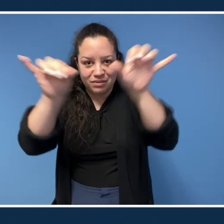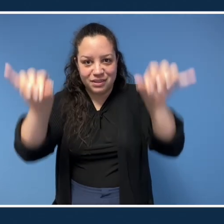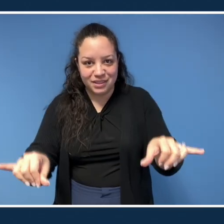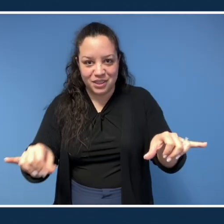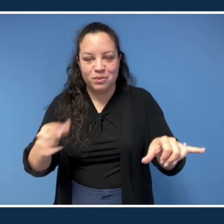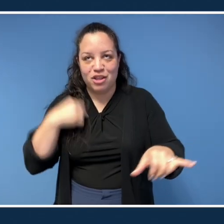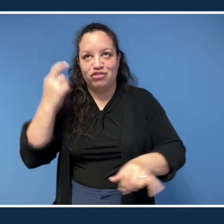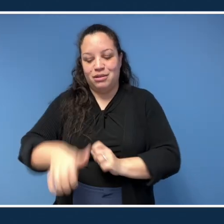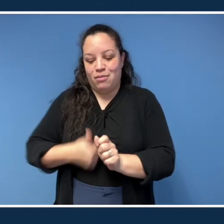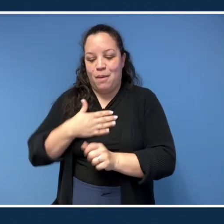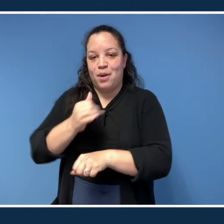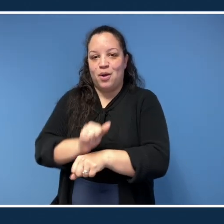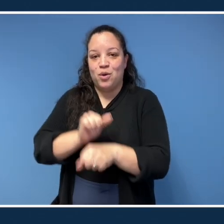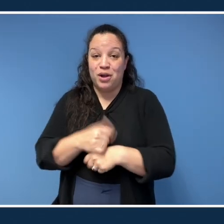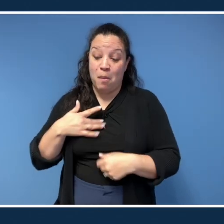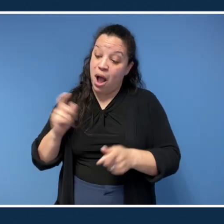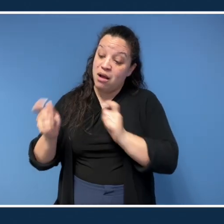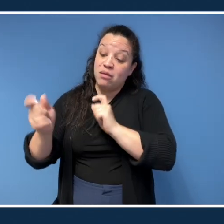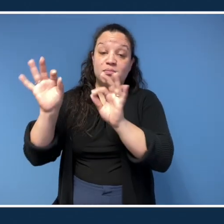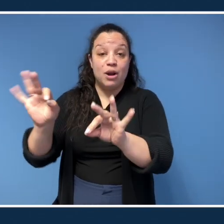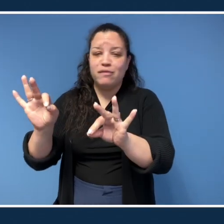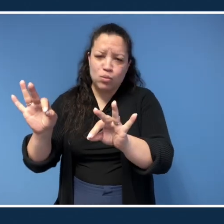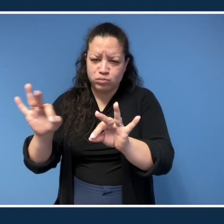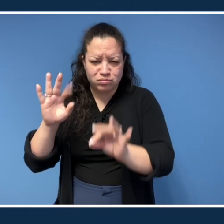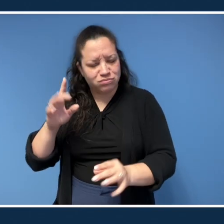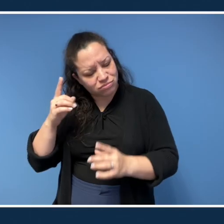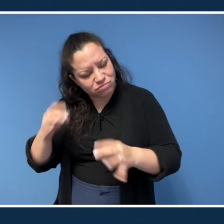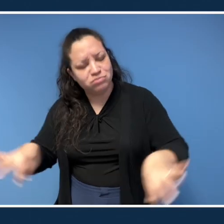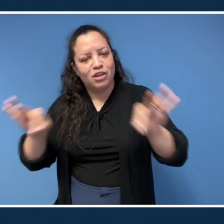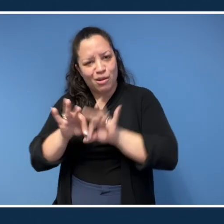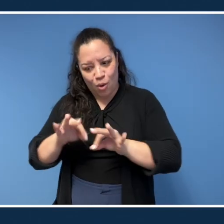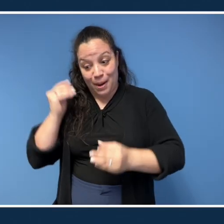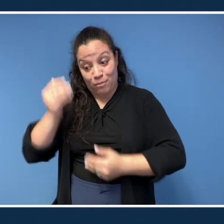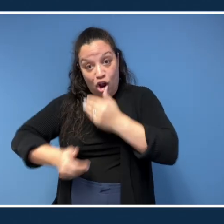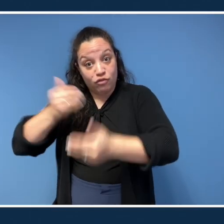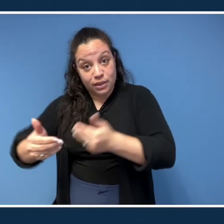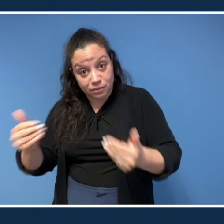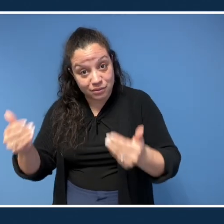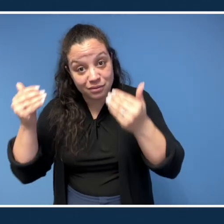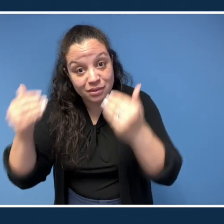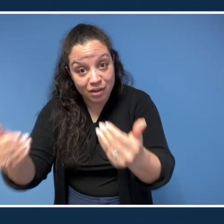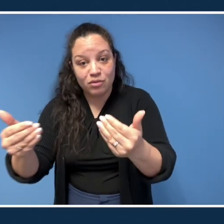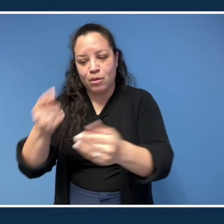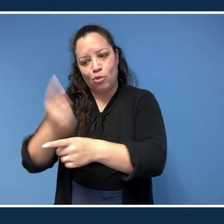I know it's not going to be perfect, but it's about progression and making sure that we're moving forward in the the the right direction.